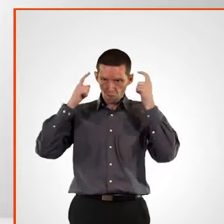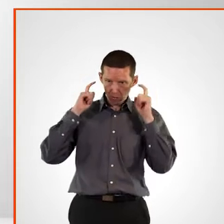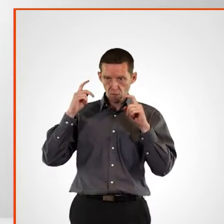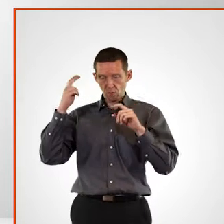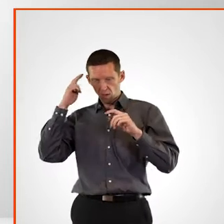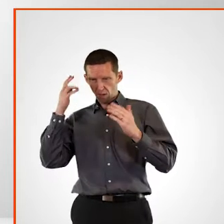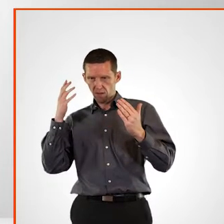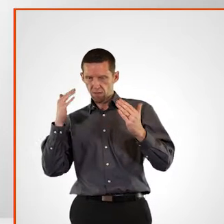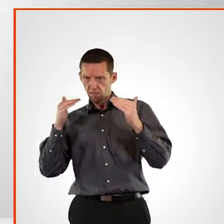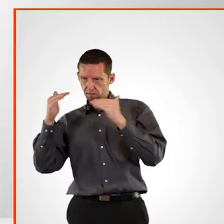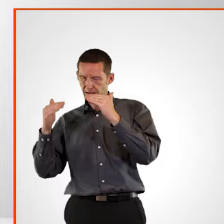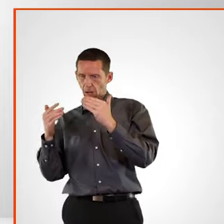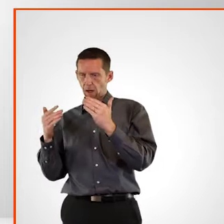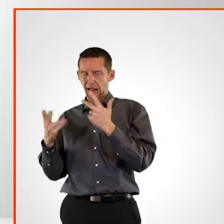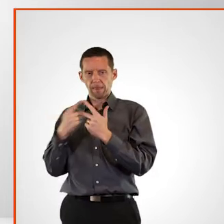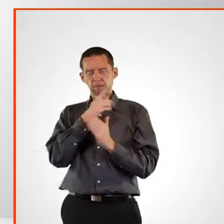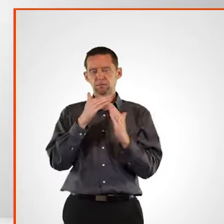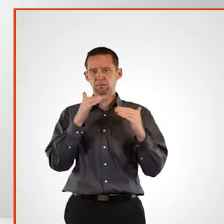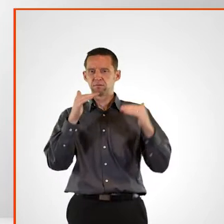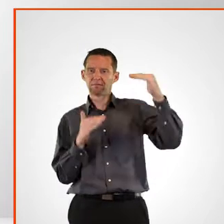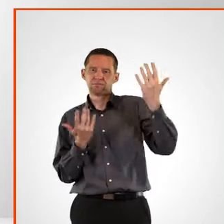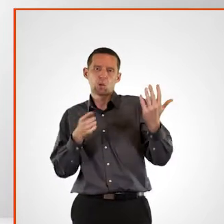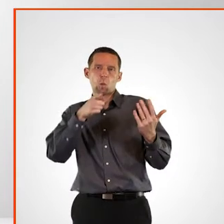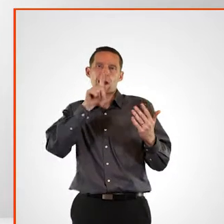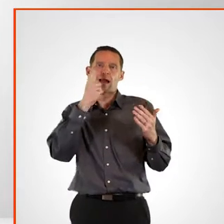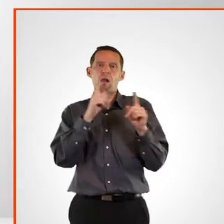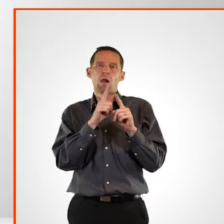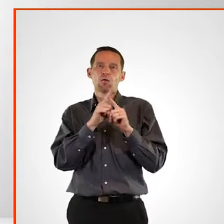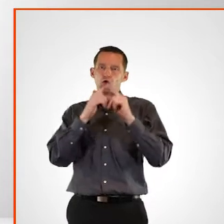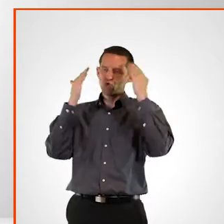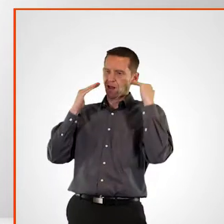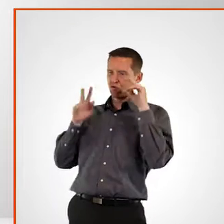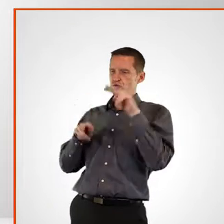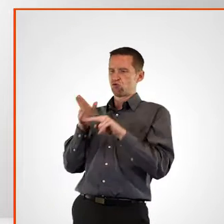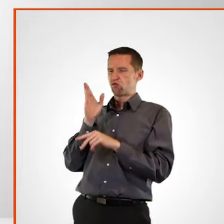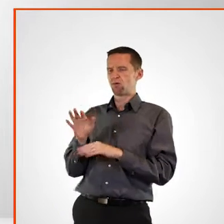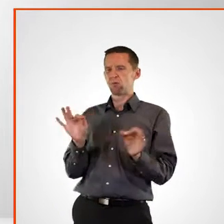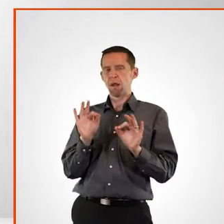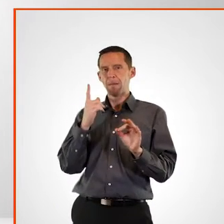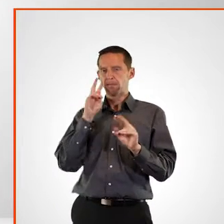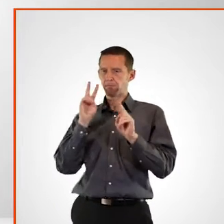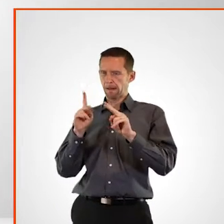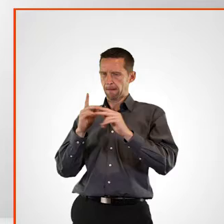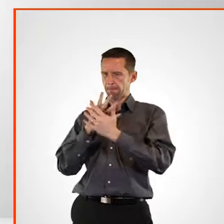on some of these other scores. So kind of like you say don't judge a book by a cover, let's look at the big picture.